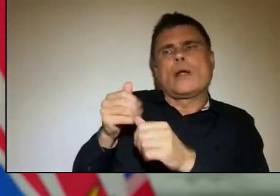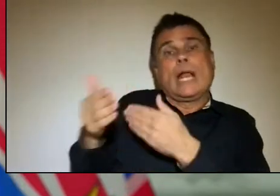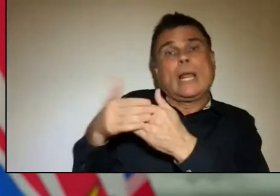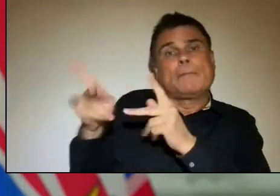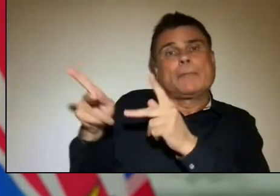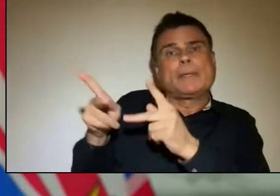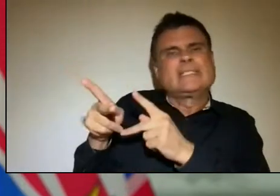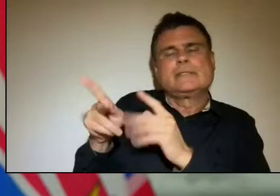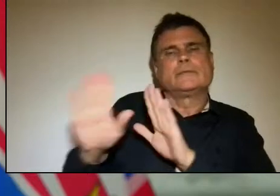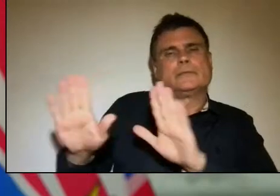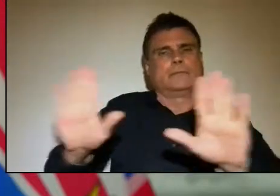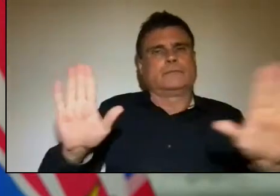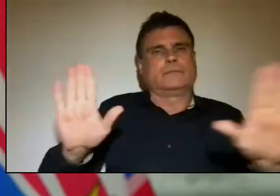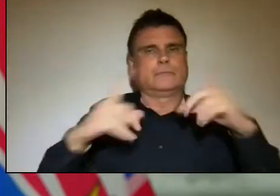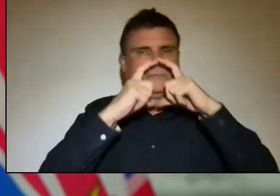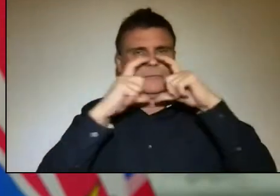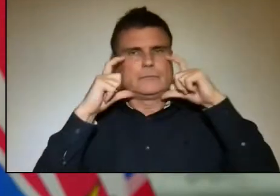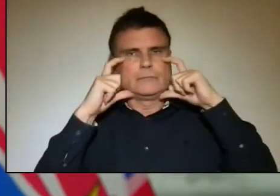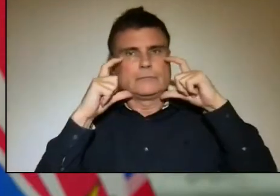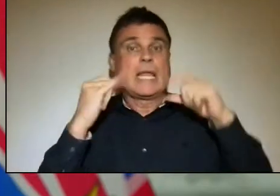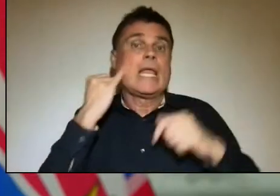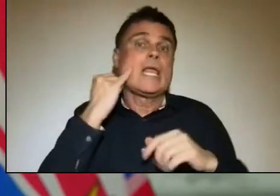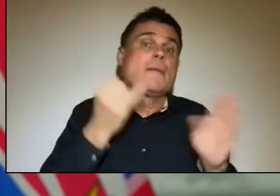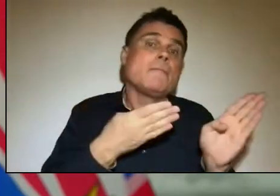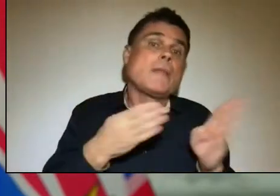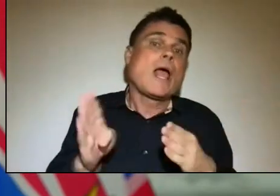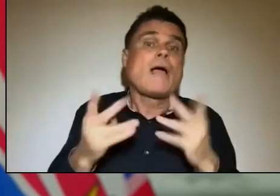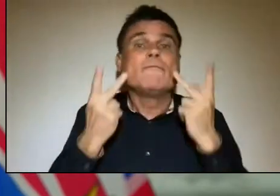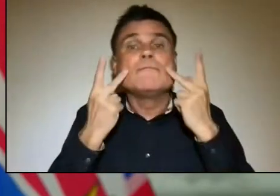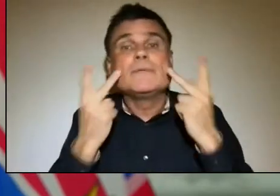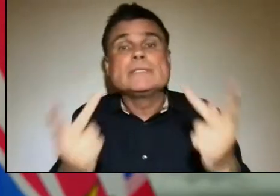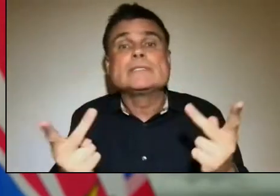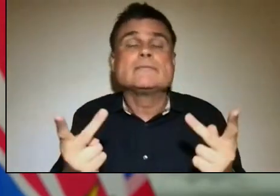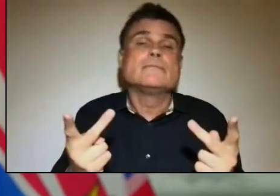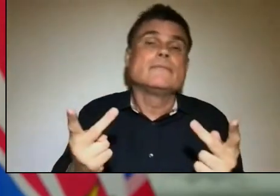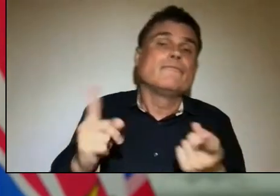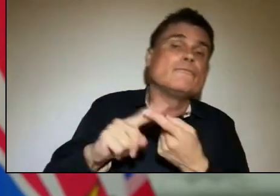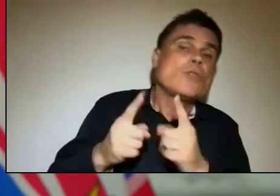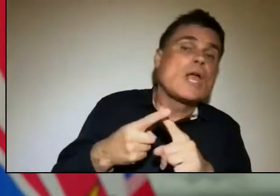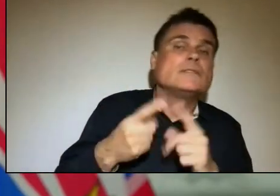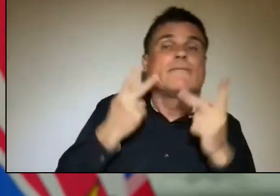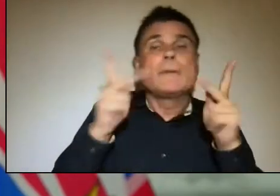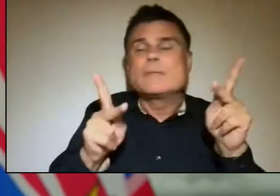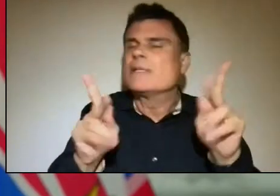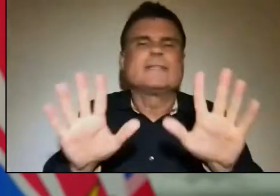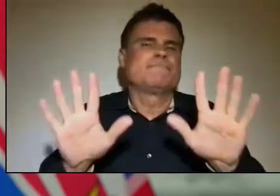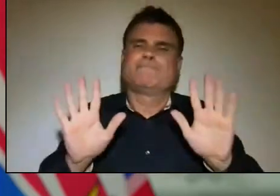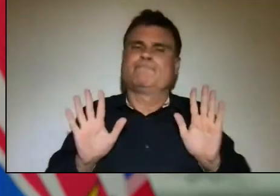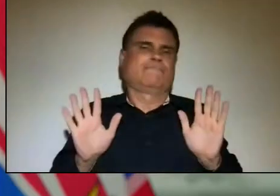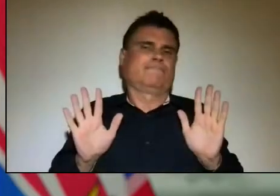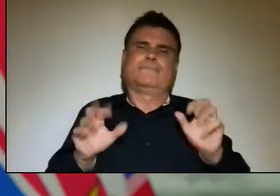and visits particularly to